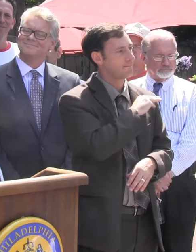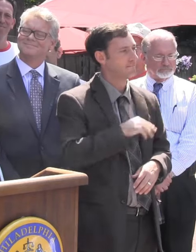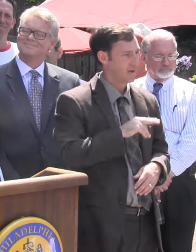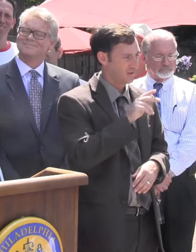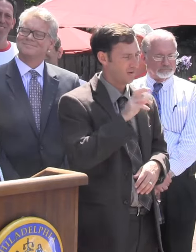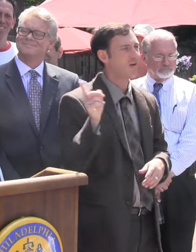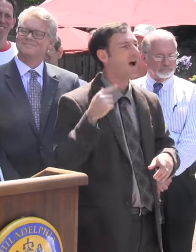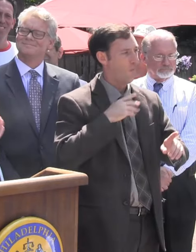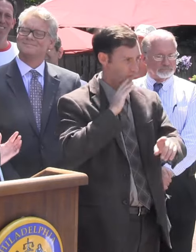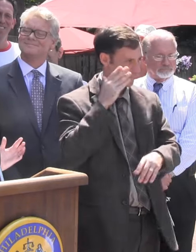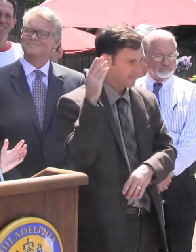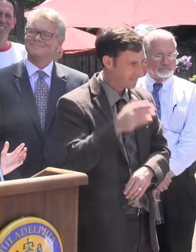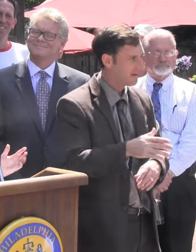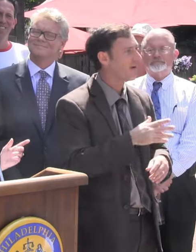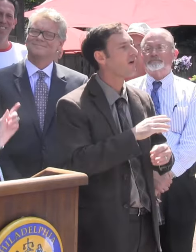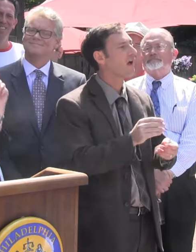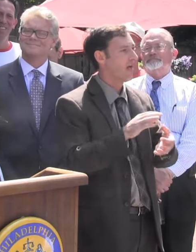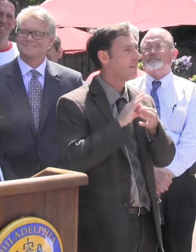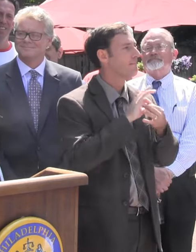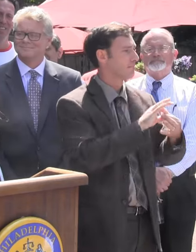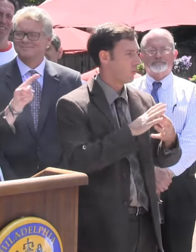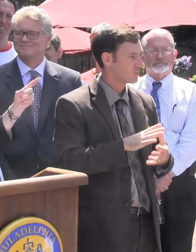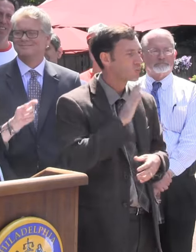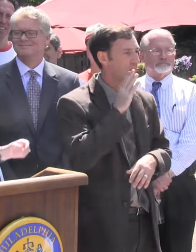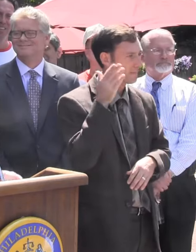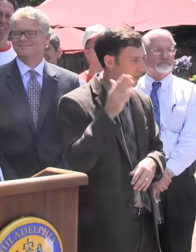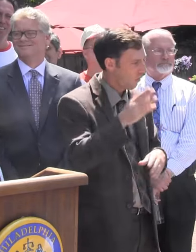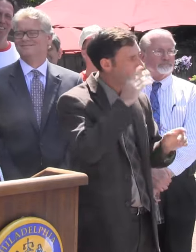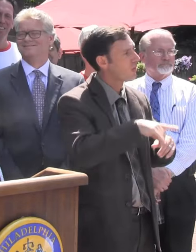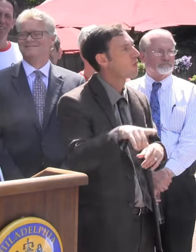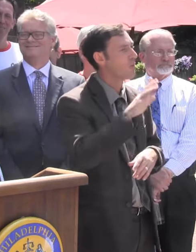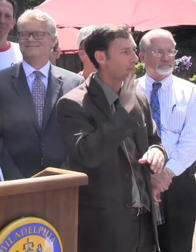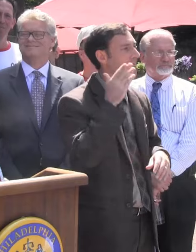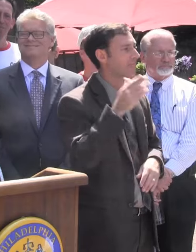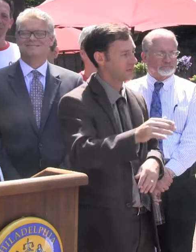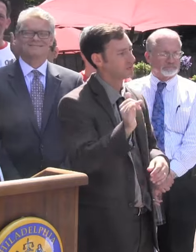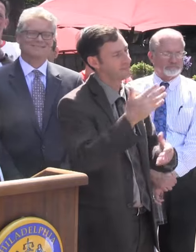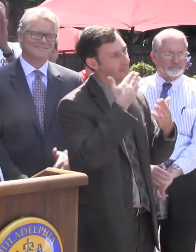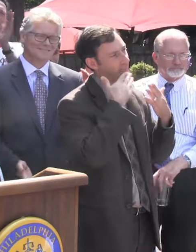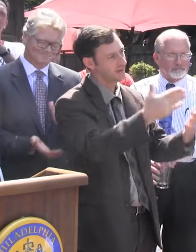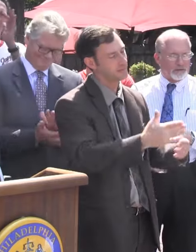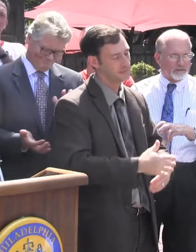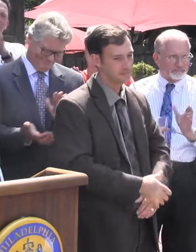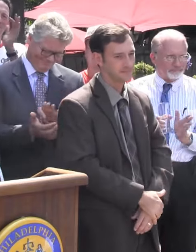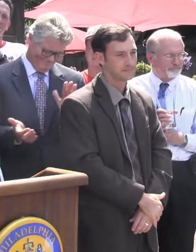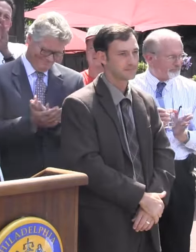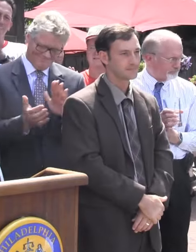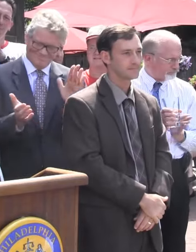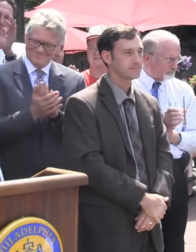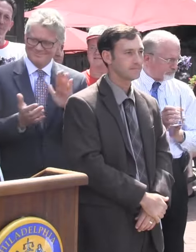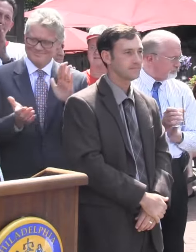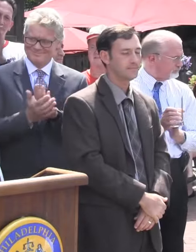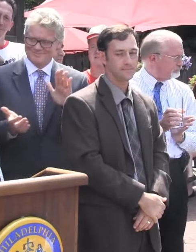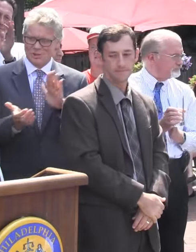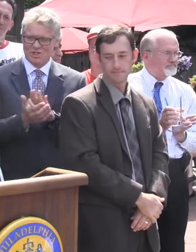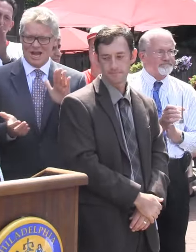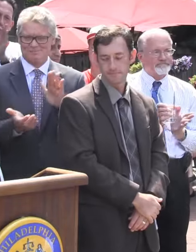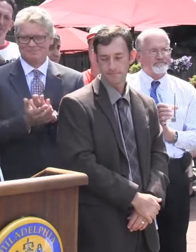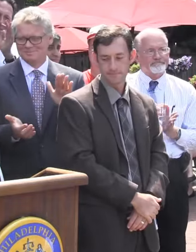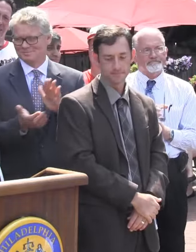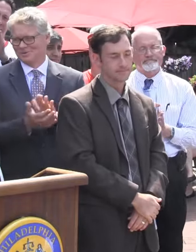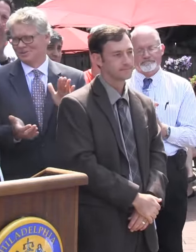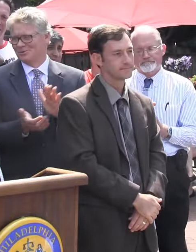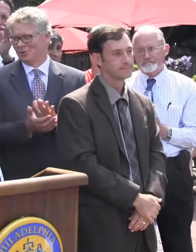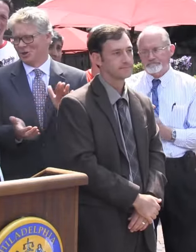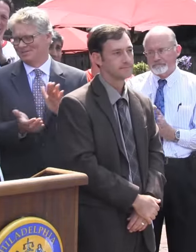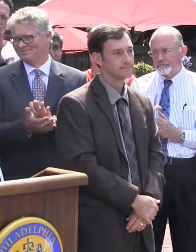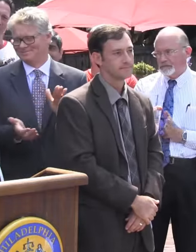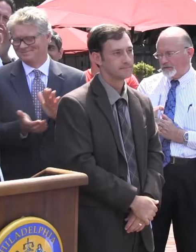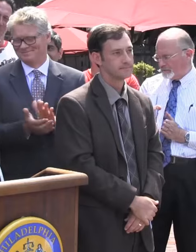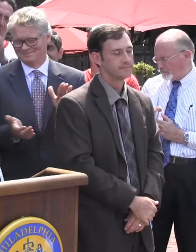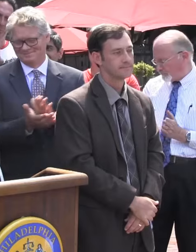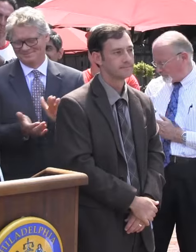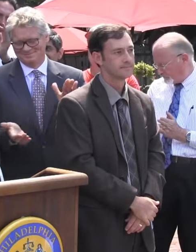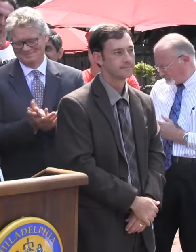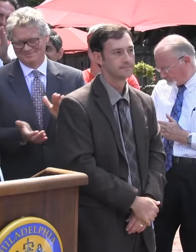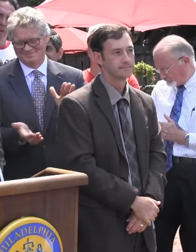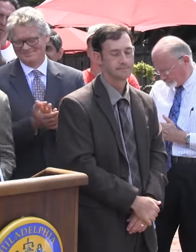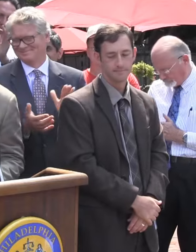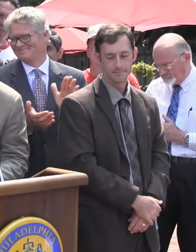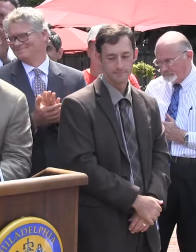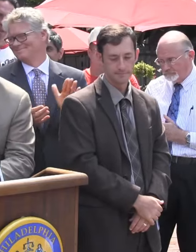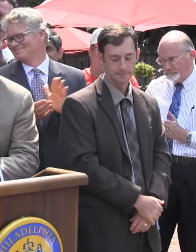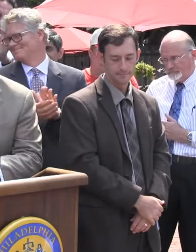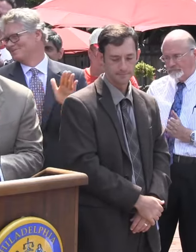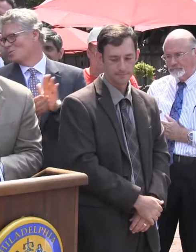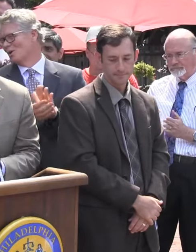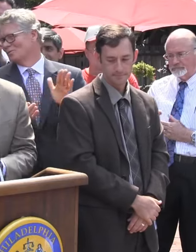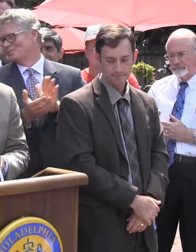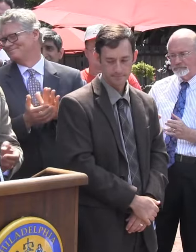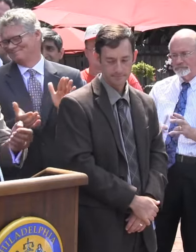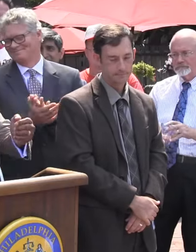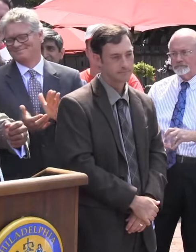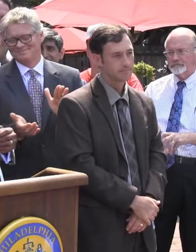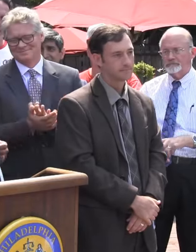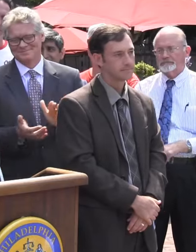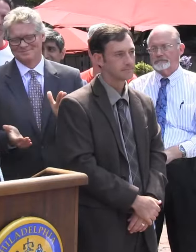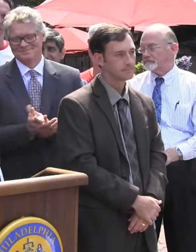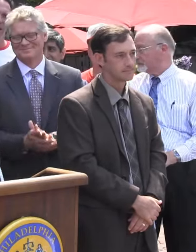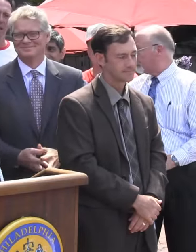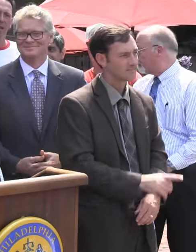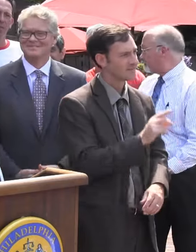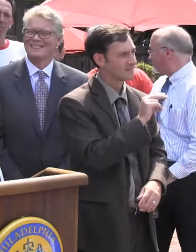there. And our partners will be there, I hope you'll be there too! Thank you. Donna is fired